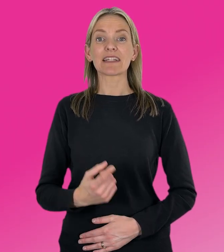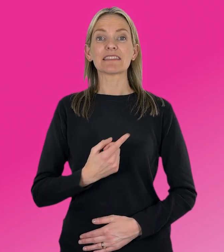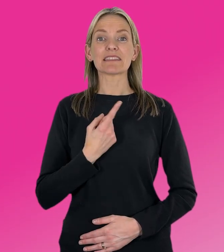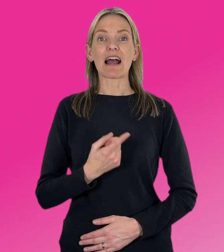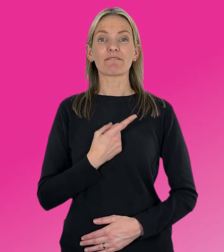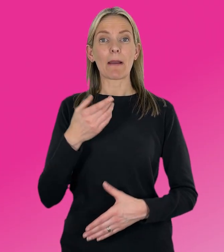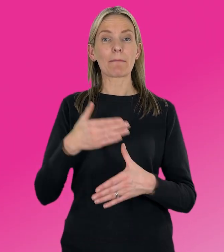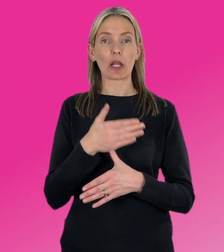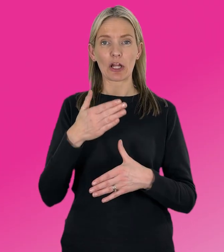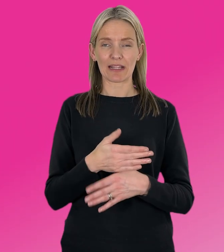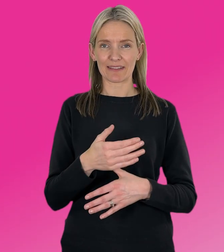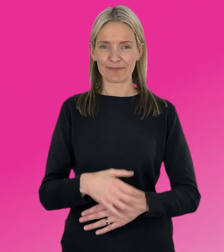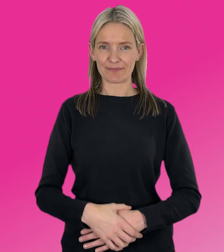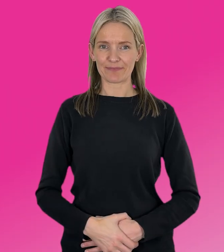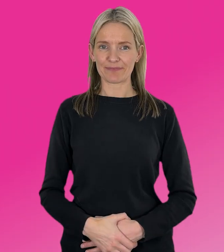Self Employed